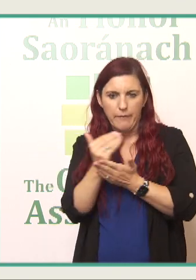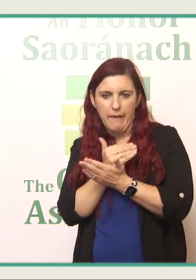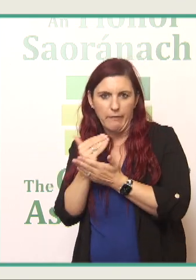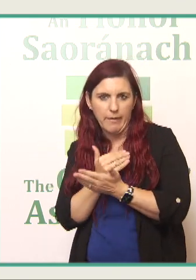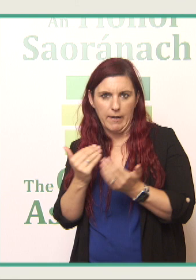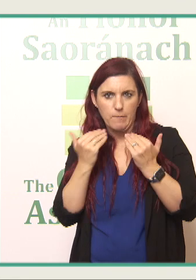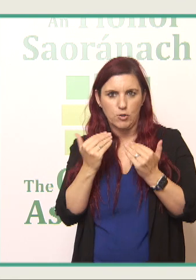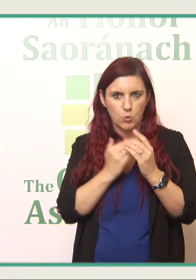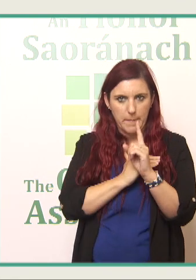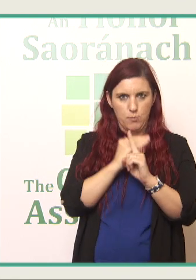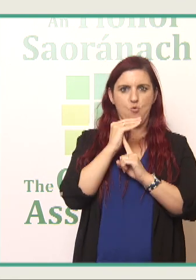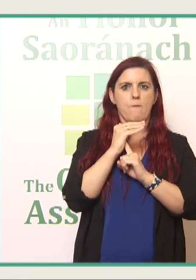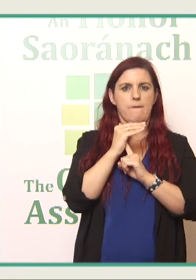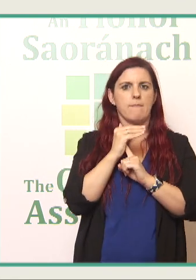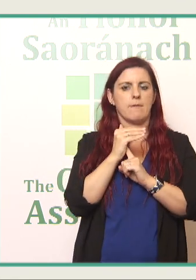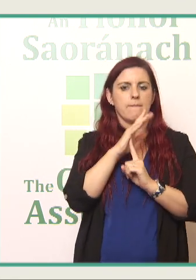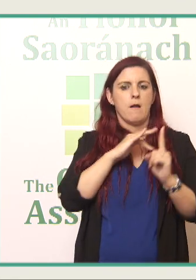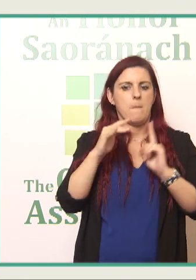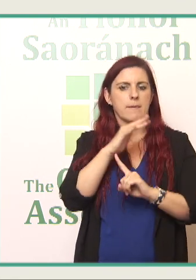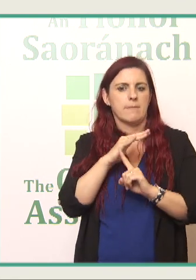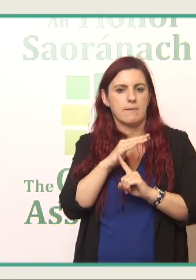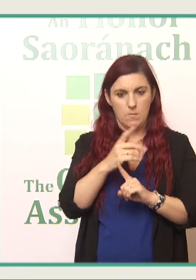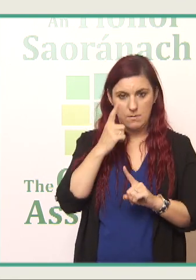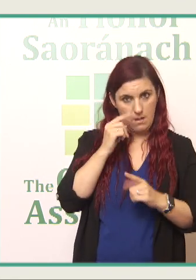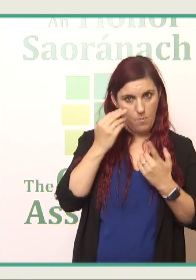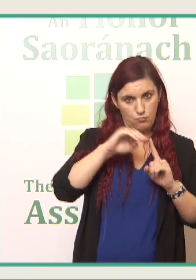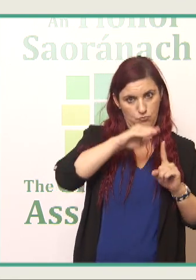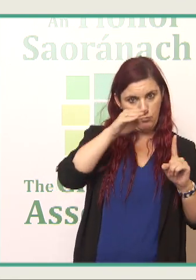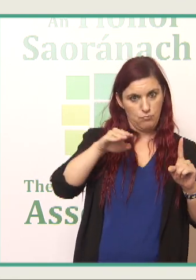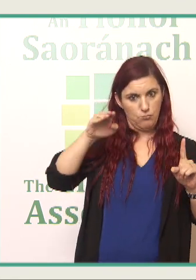outcomes the one thing you'll notice about this Graphics is heading towards the ceiling and this